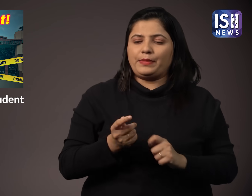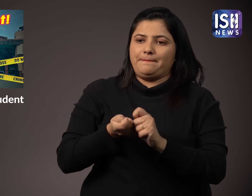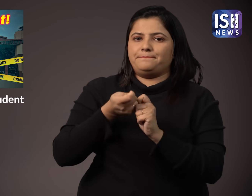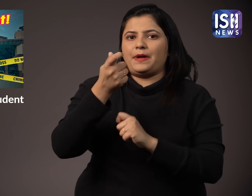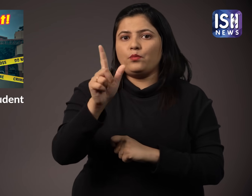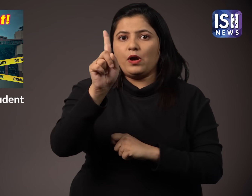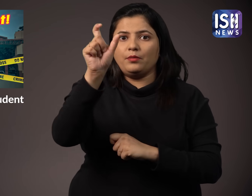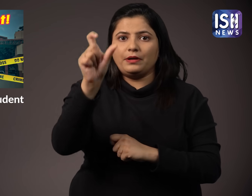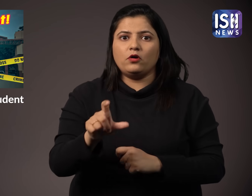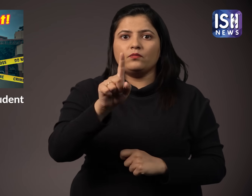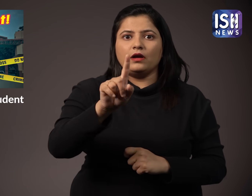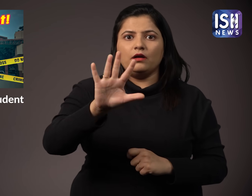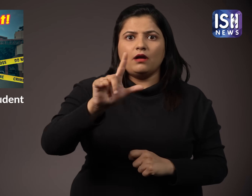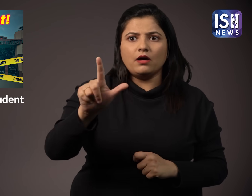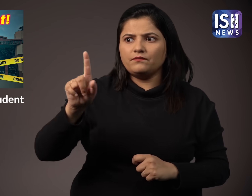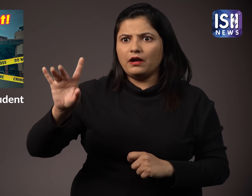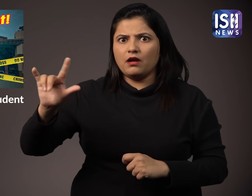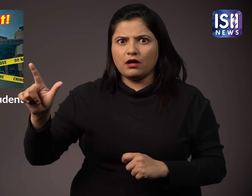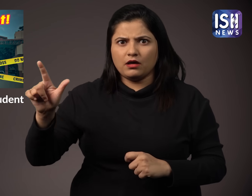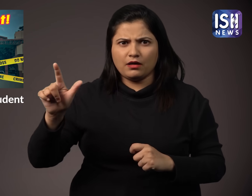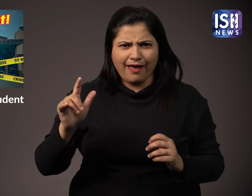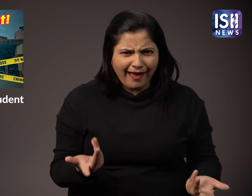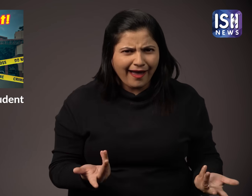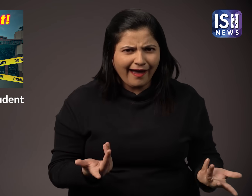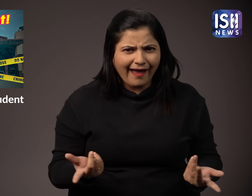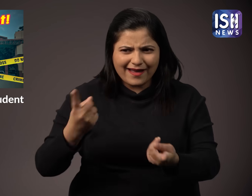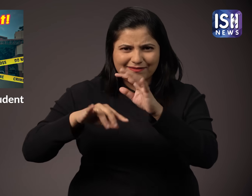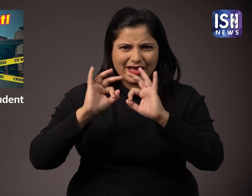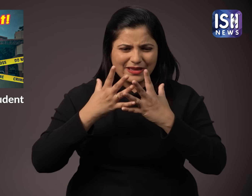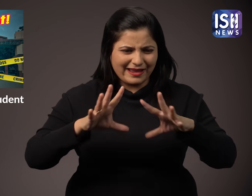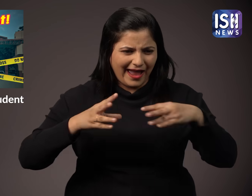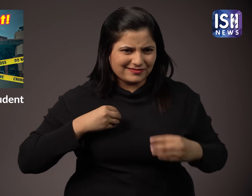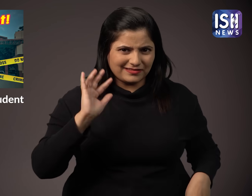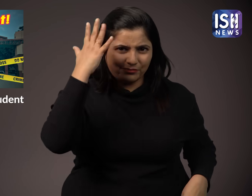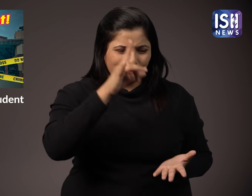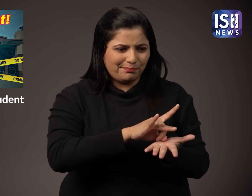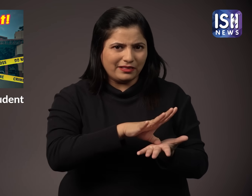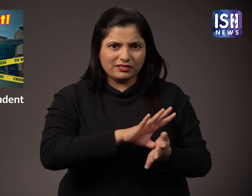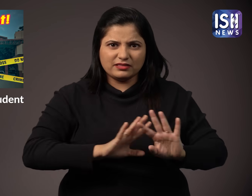They decided to compensate each family with ₹15 lakh. However, the families refused to accept this.